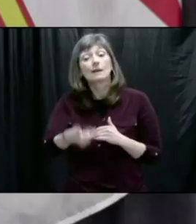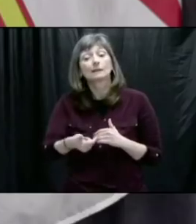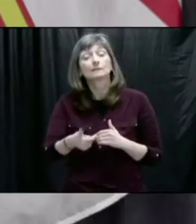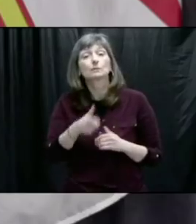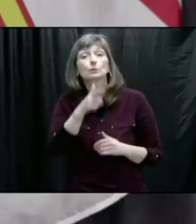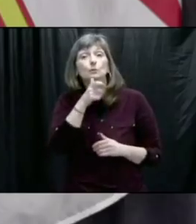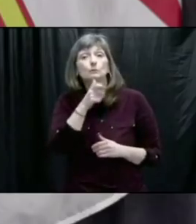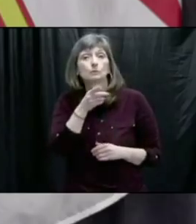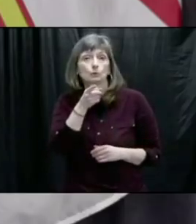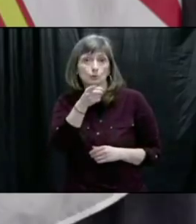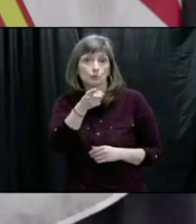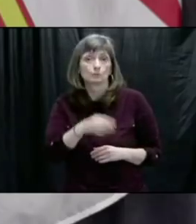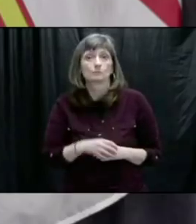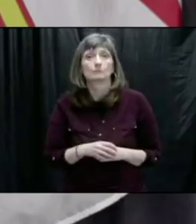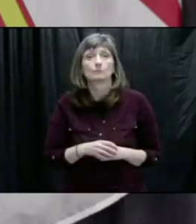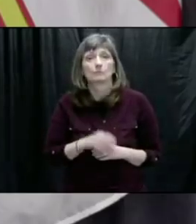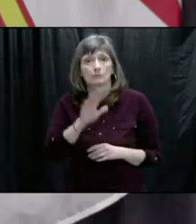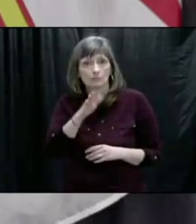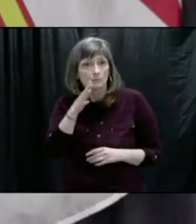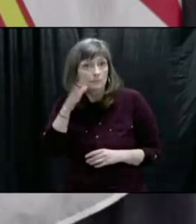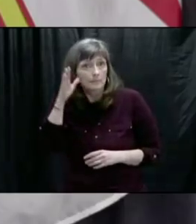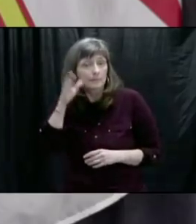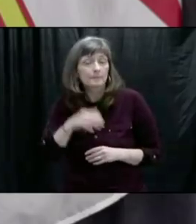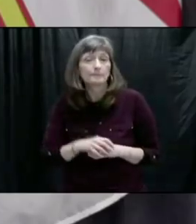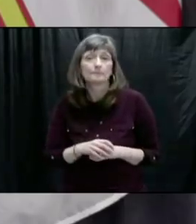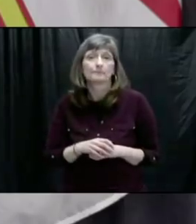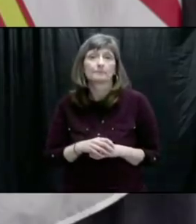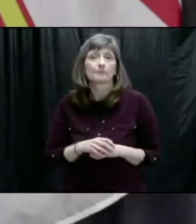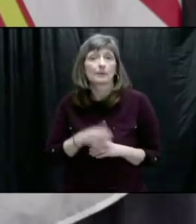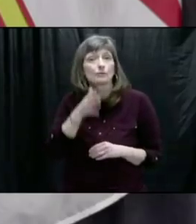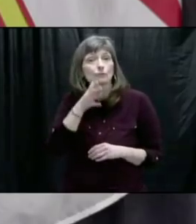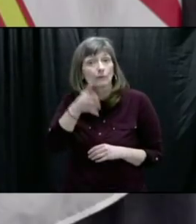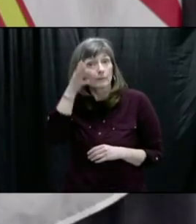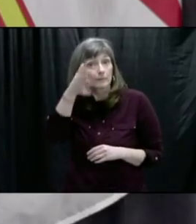BE YOU. YOU COULD BE NEXT.